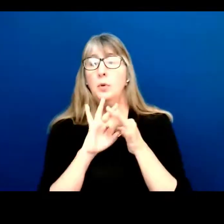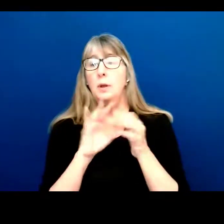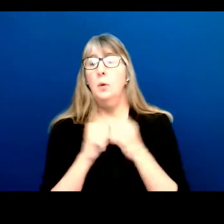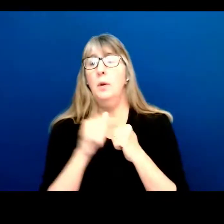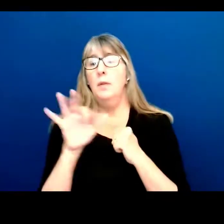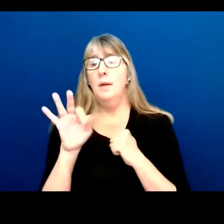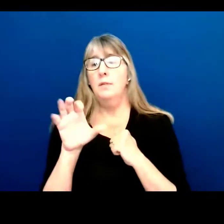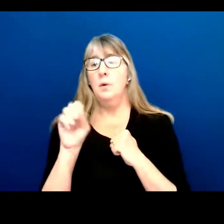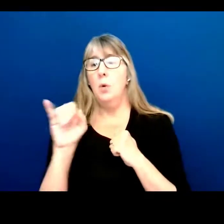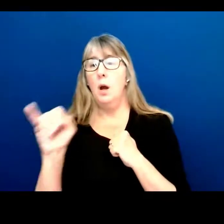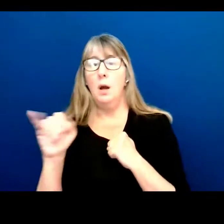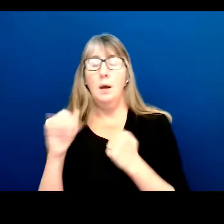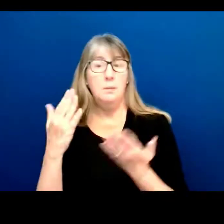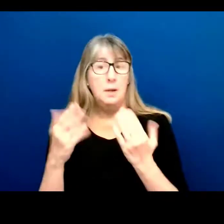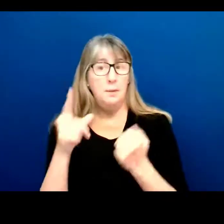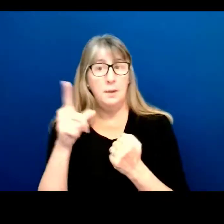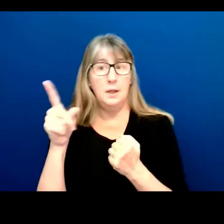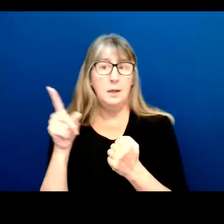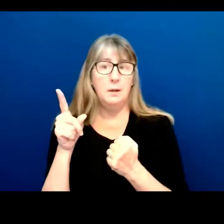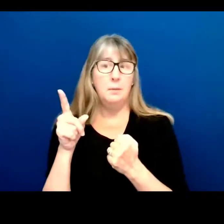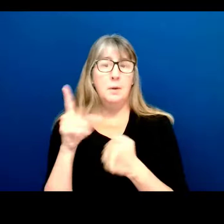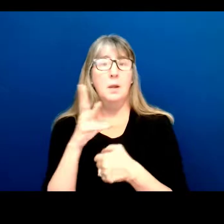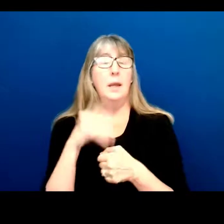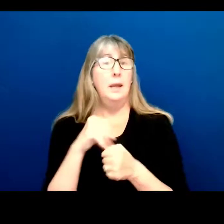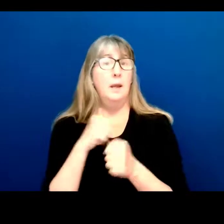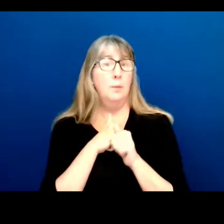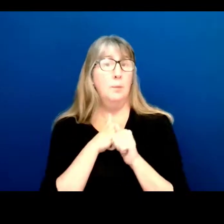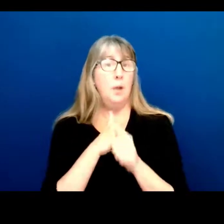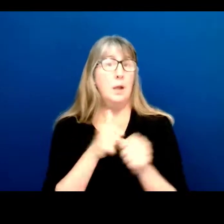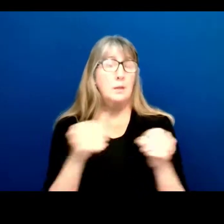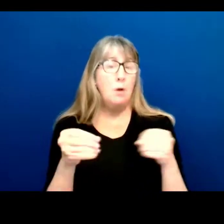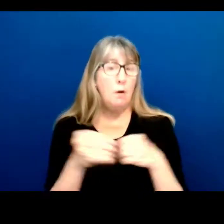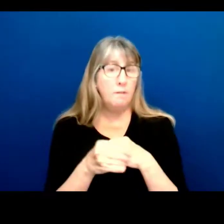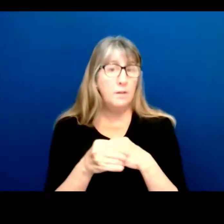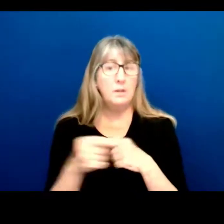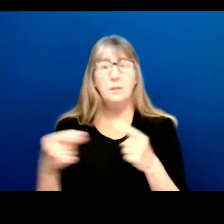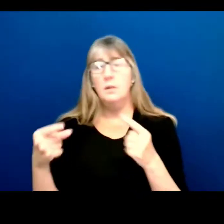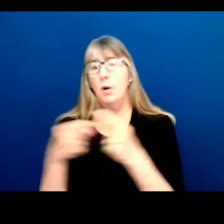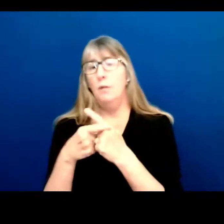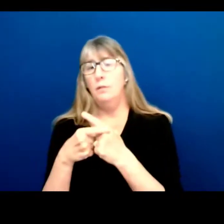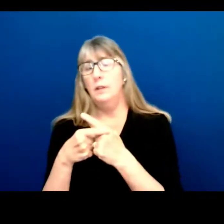may be in a compliance office, a conflicts of interest office,